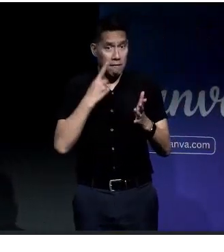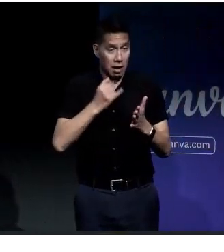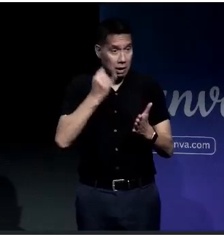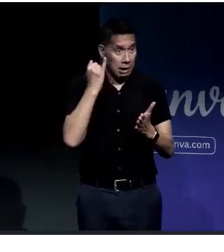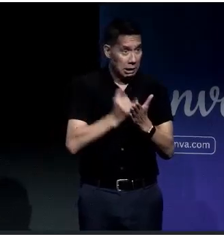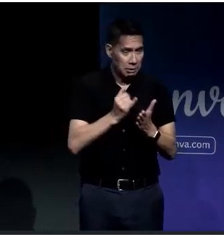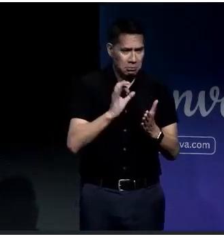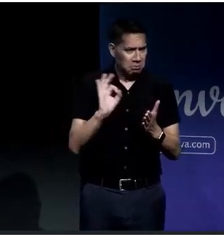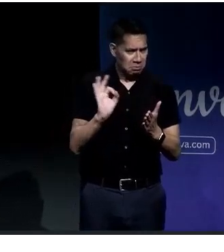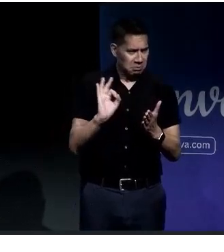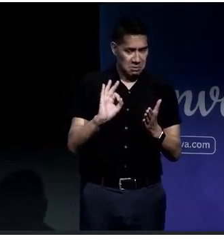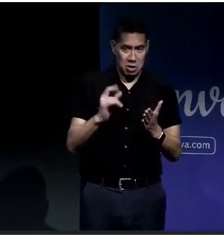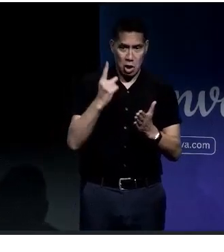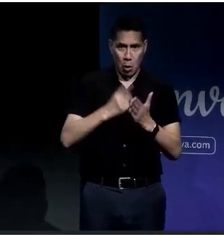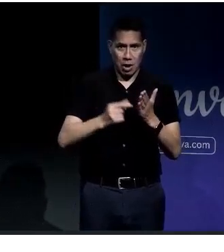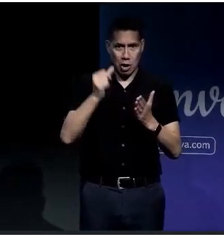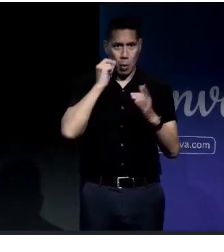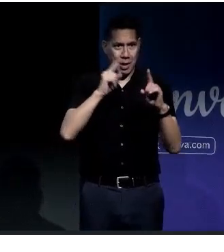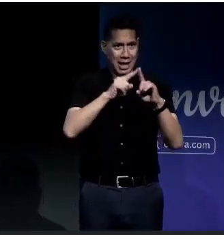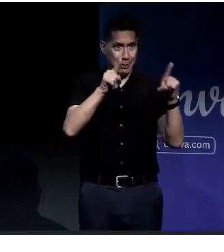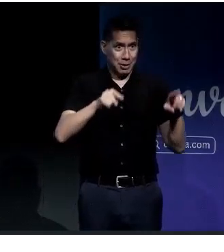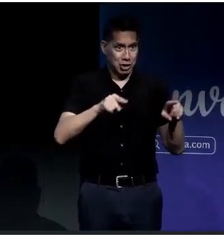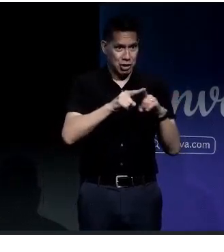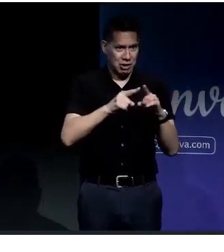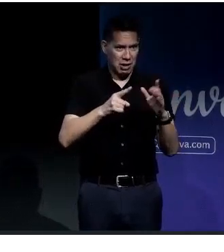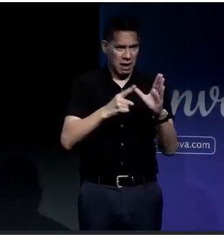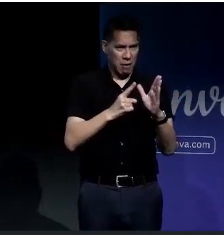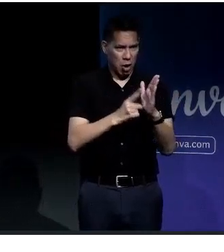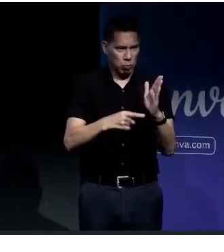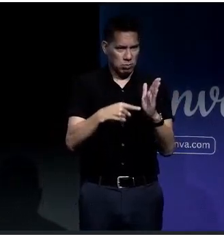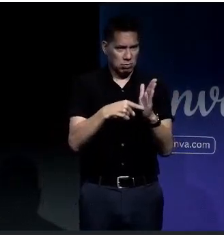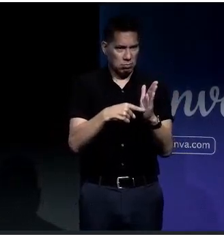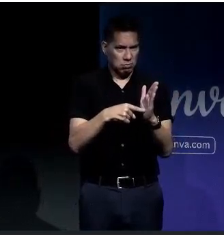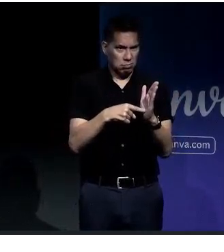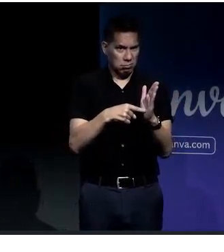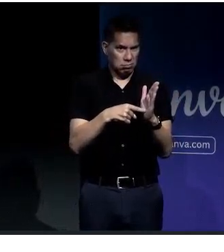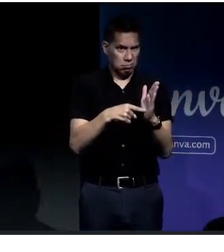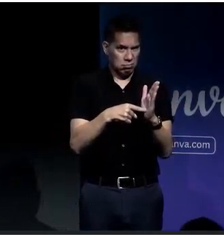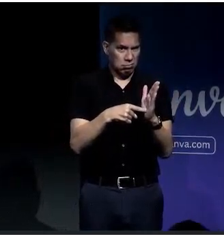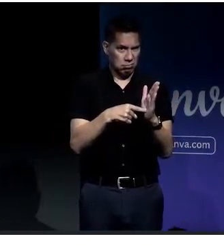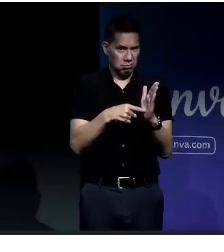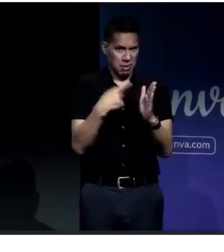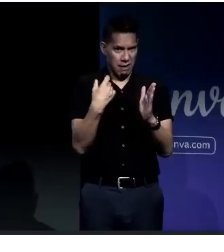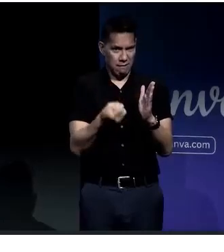All it knows is that there's an image, it has an alt tag, an alt attribute, and that's all it cares about.